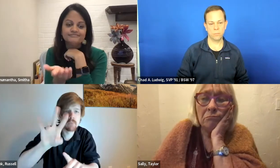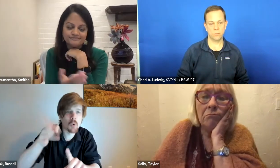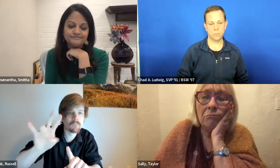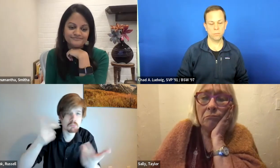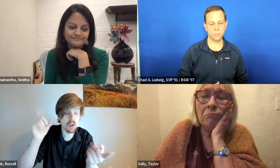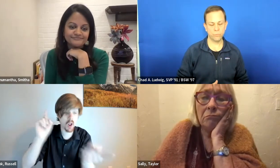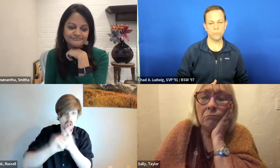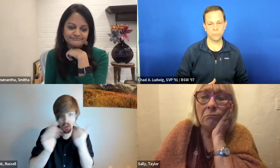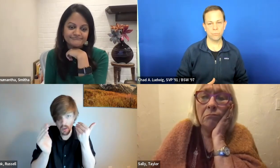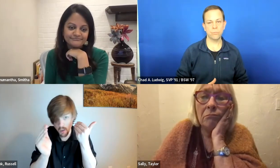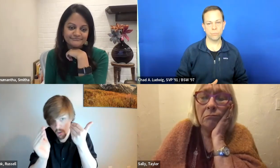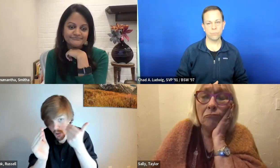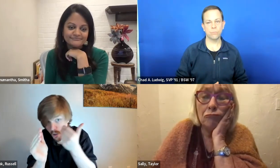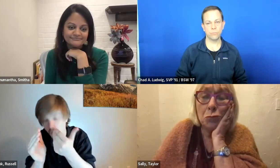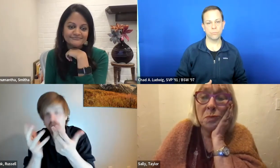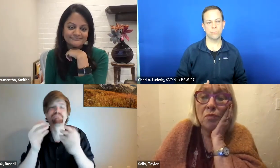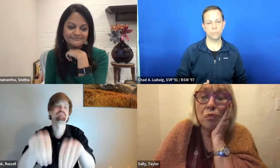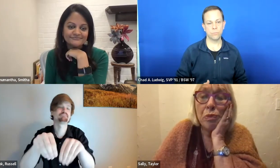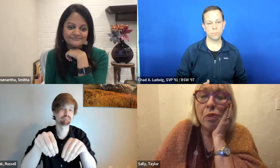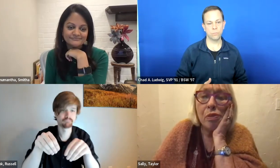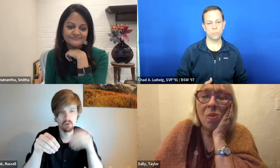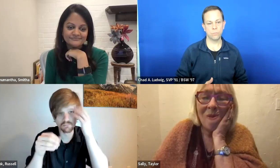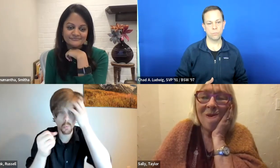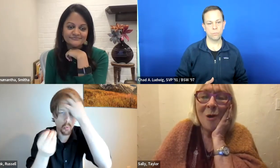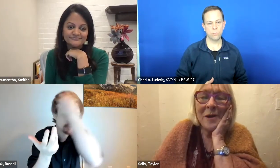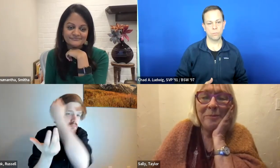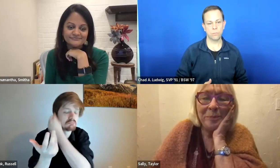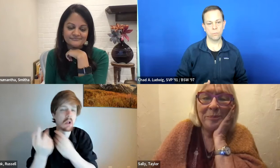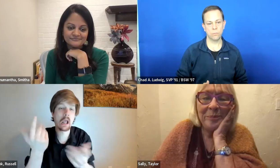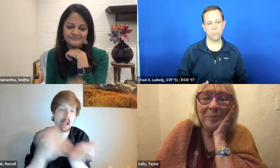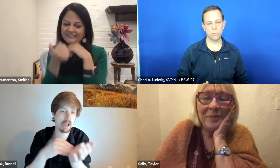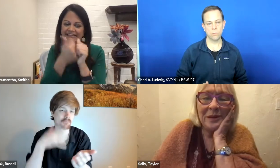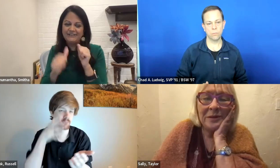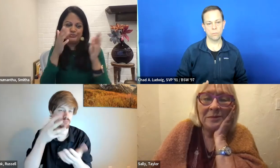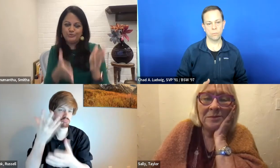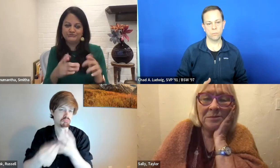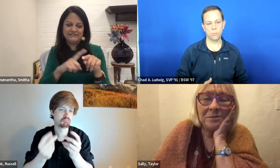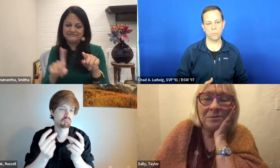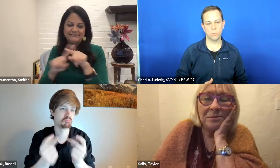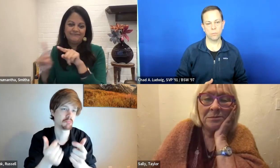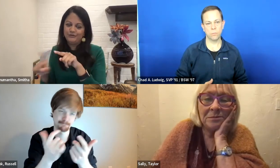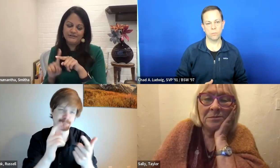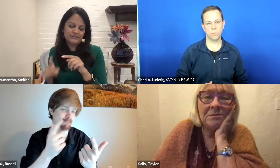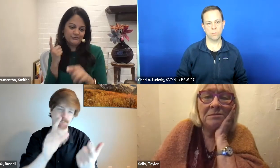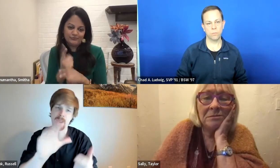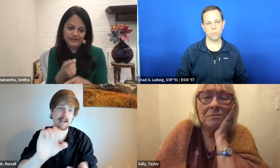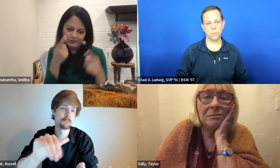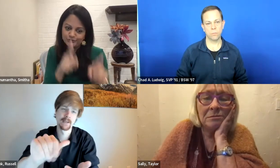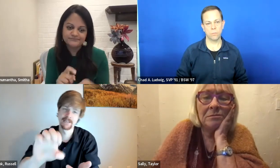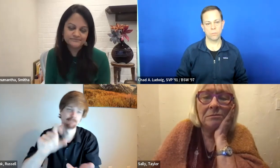he was walking around 24/7, and as it got closer to the end, that's when we were able to take advantage.